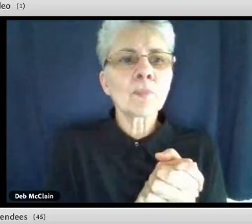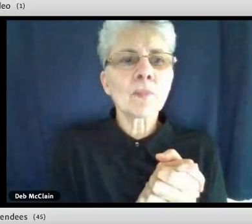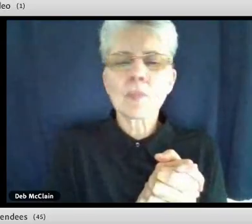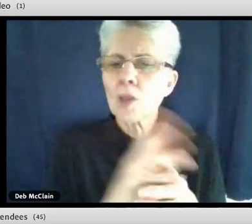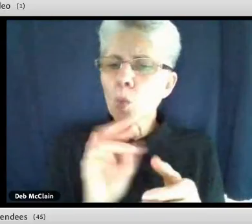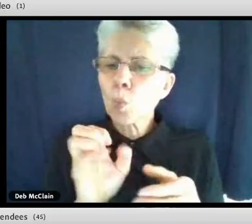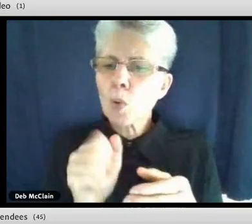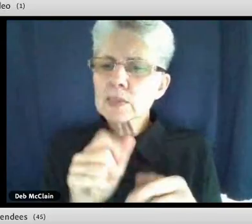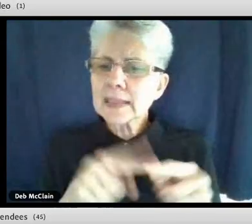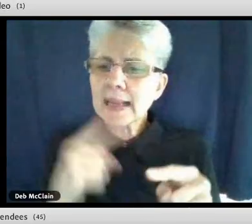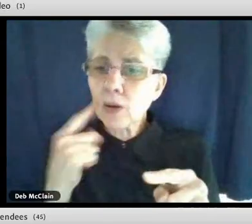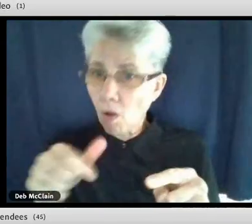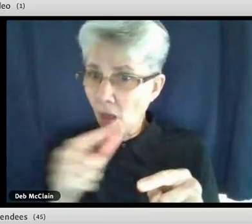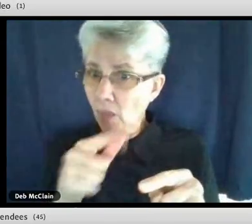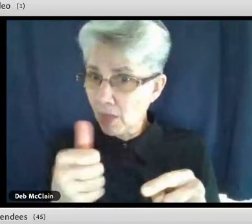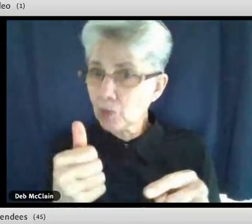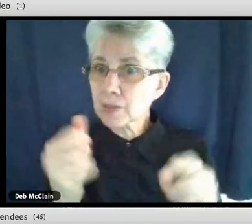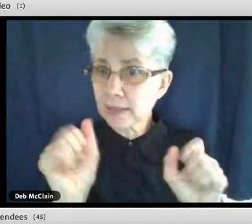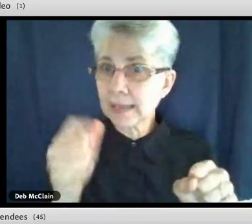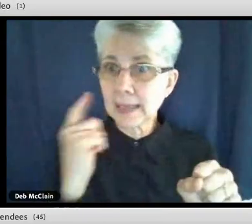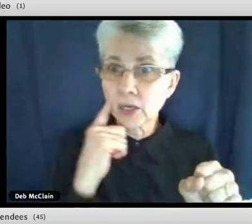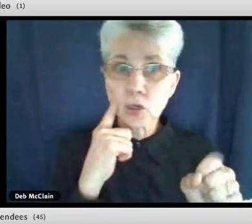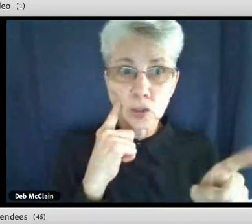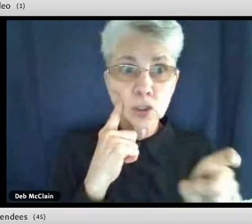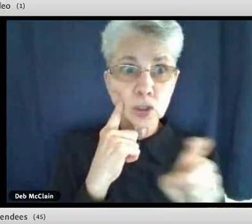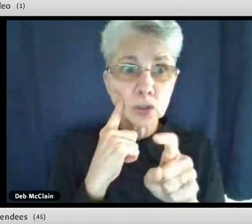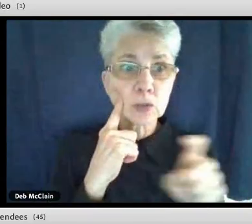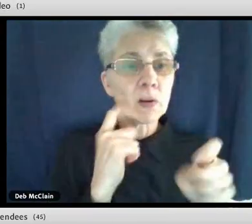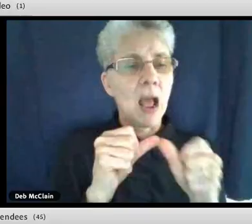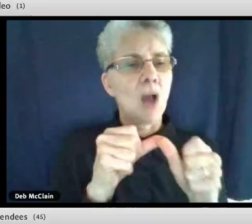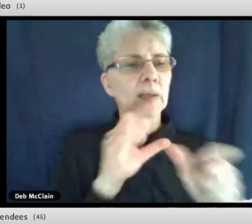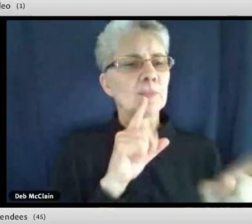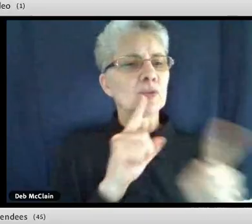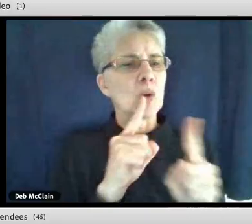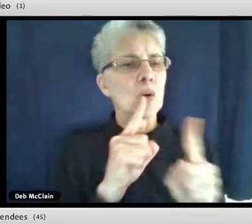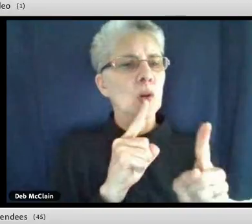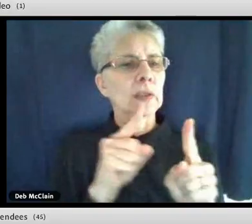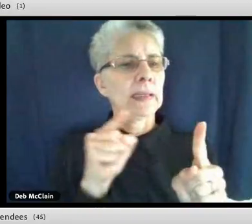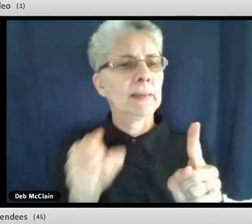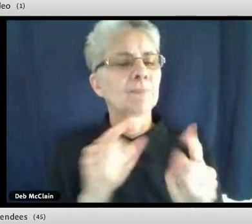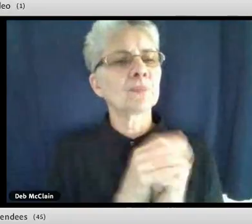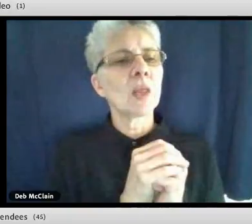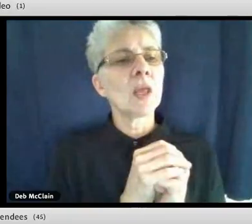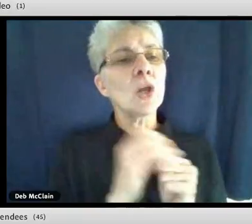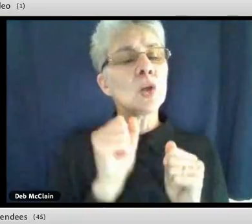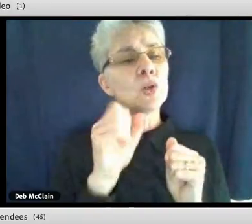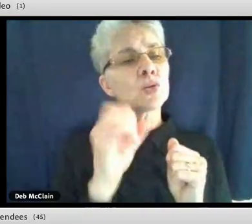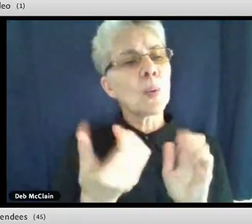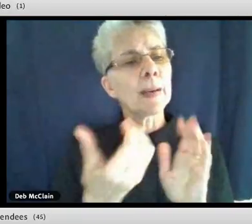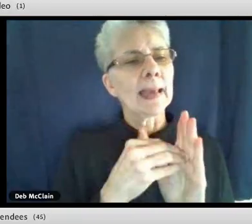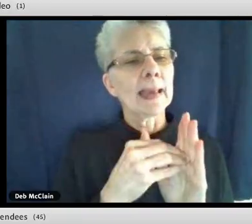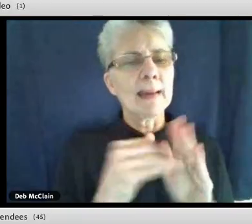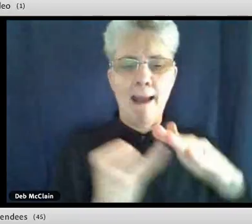Can everybody else? I'll keep talking. So, again, isolation, we talked about that.